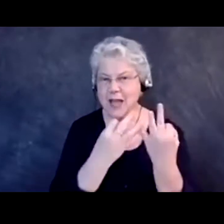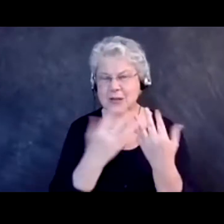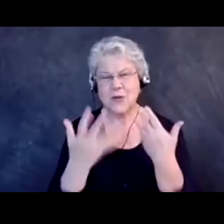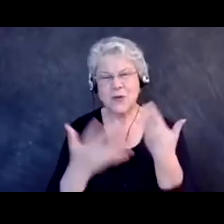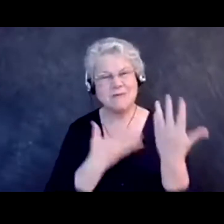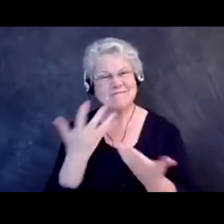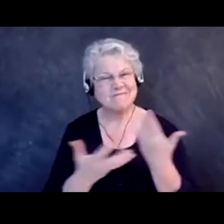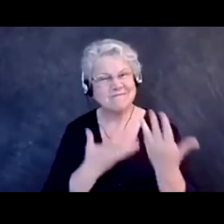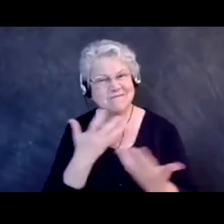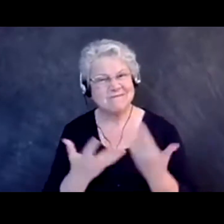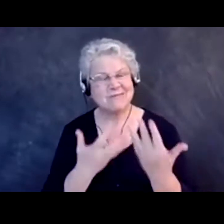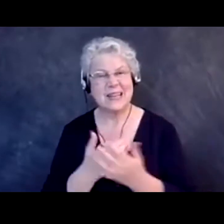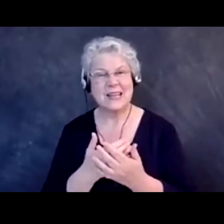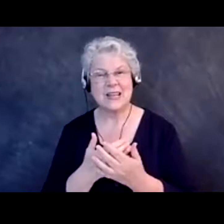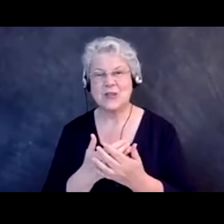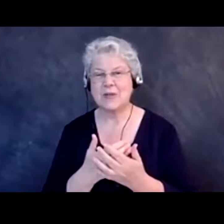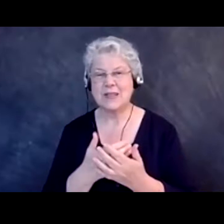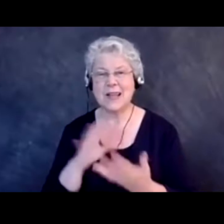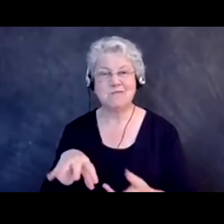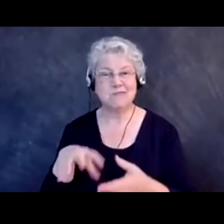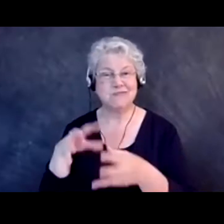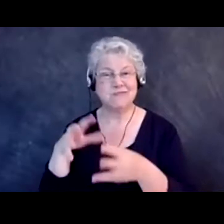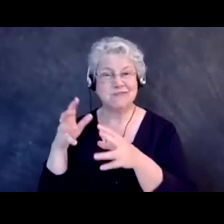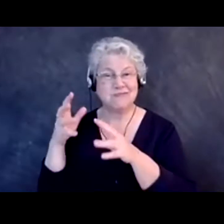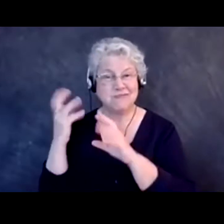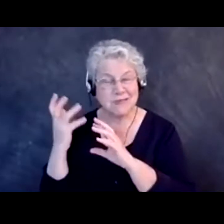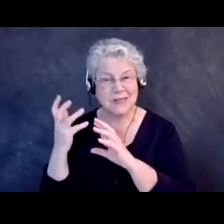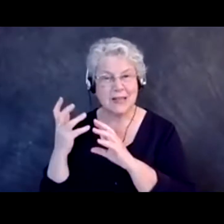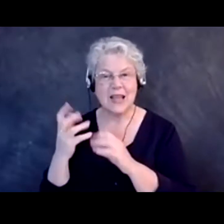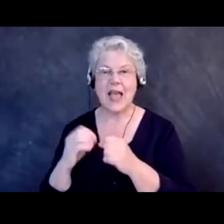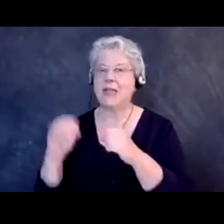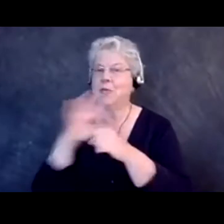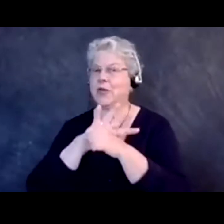kind of like up in the air for a little bit, and then with COVID and everything, nobody wanted to